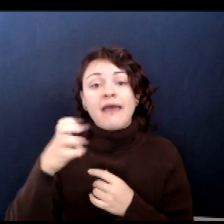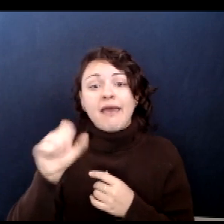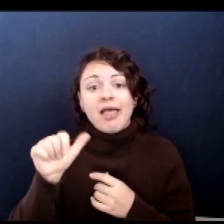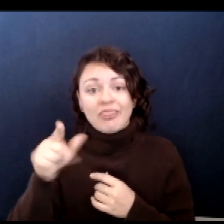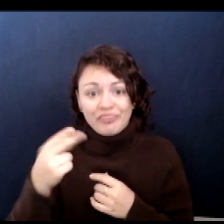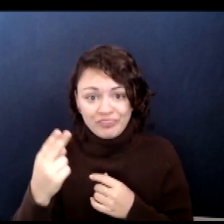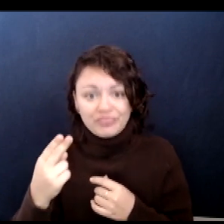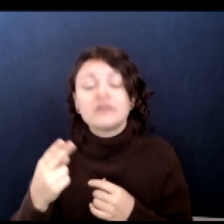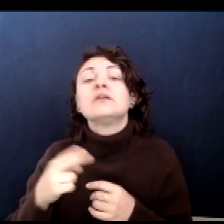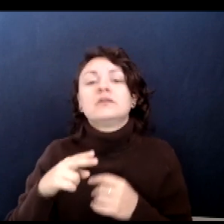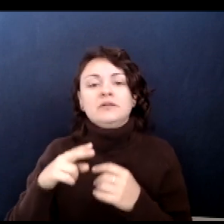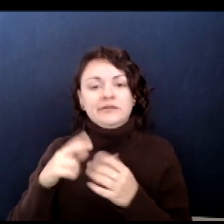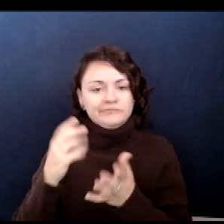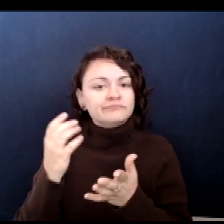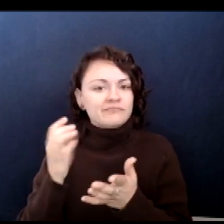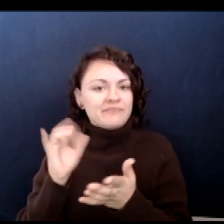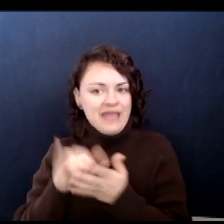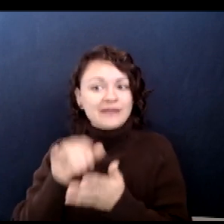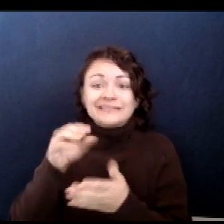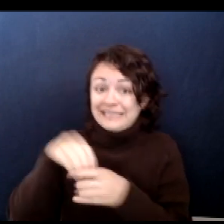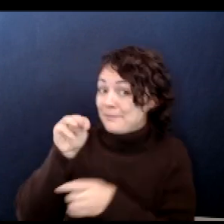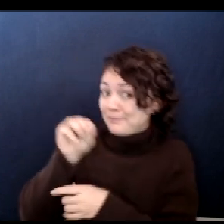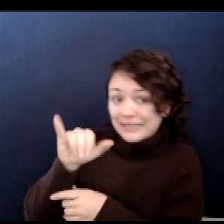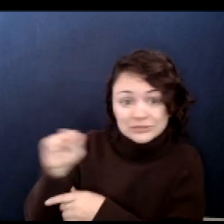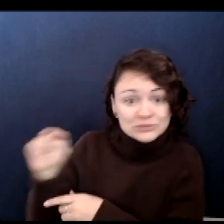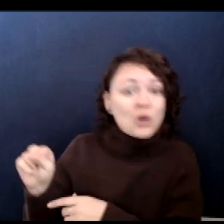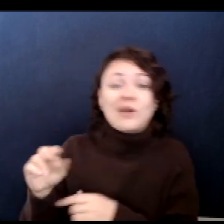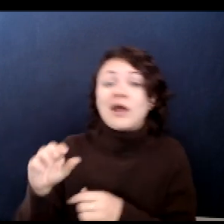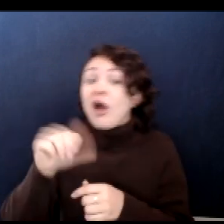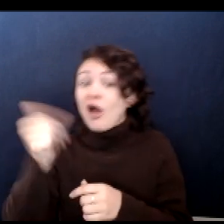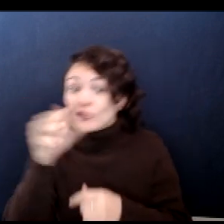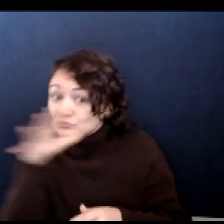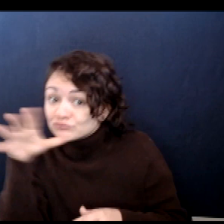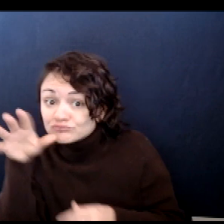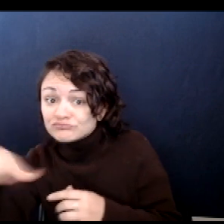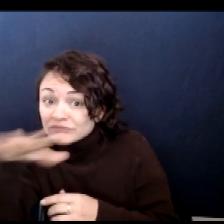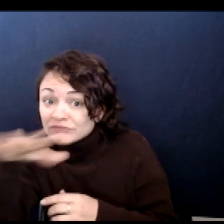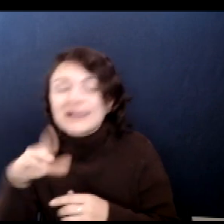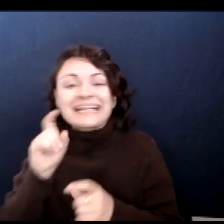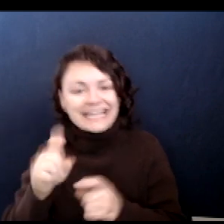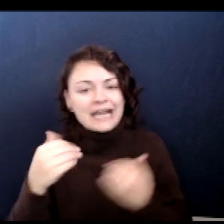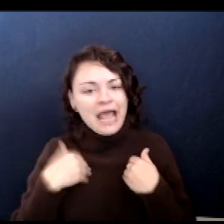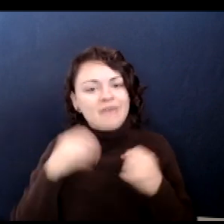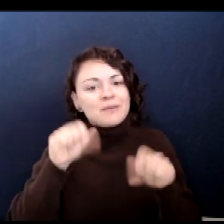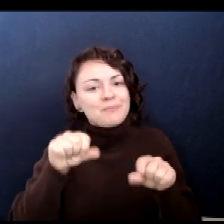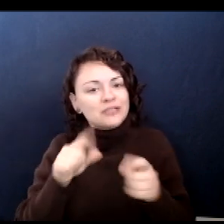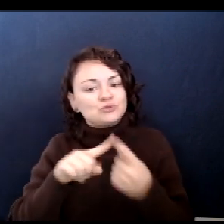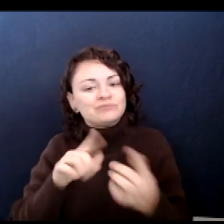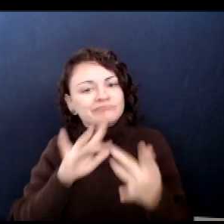other areas that are more rural. And having people from specific racial ethnic groups actually